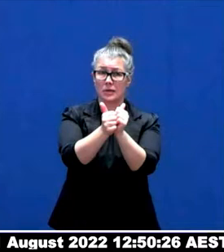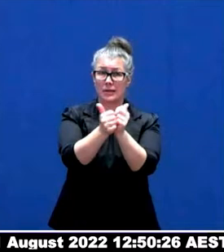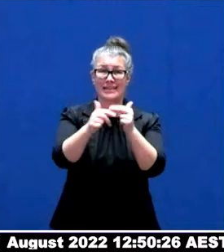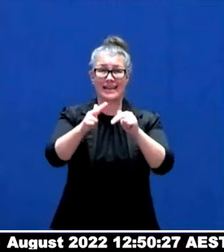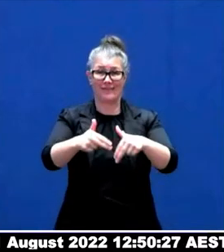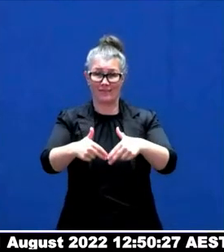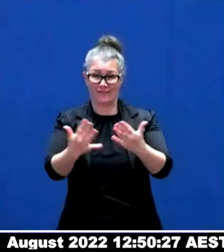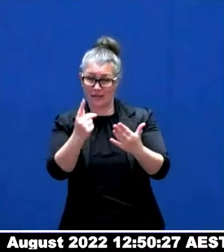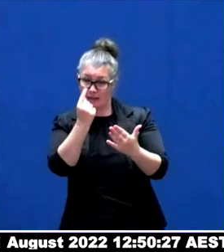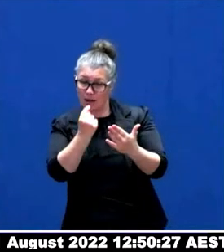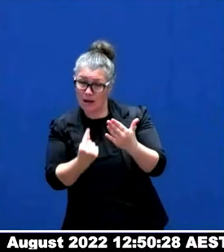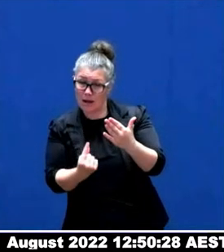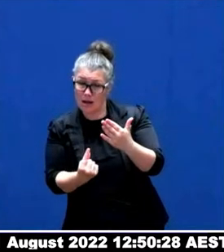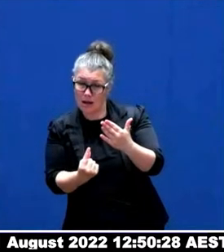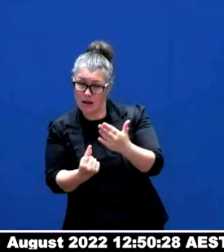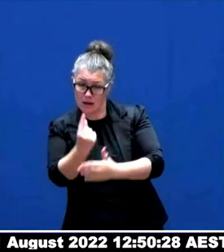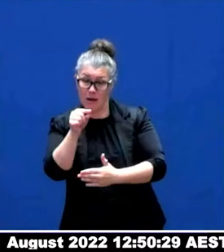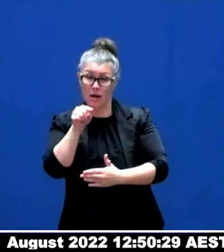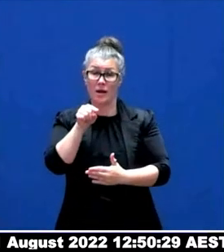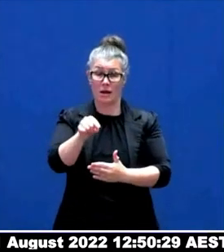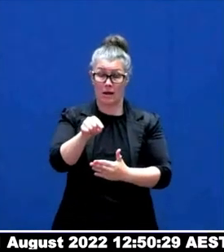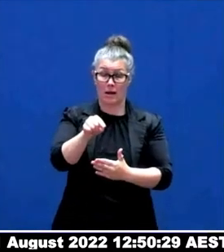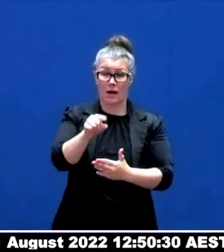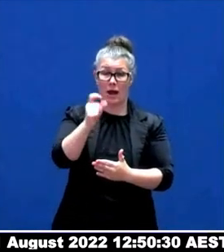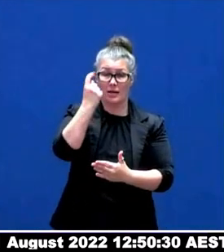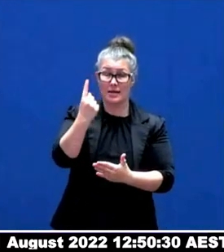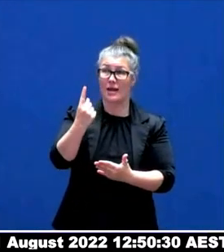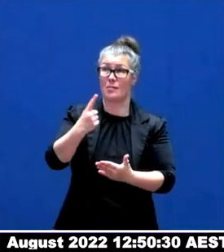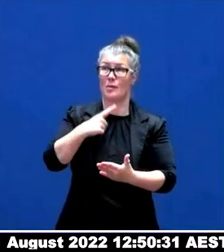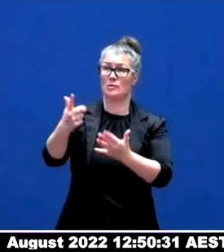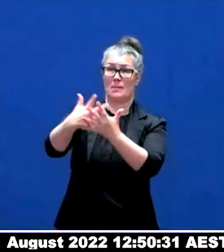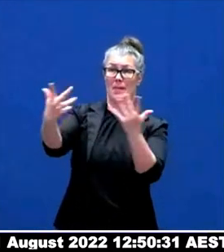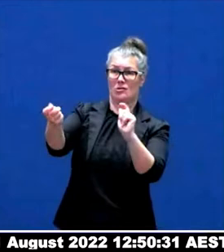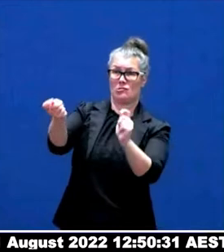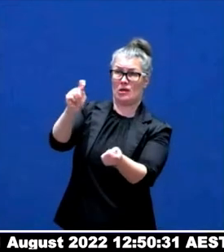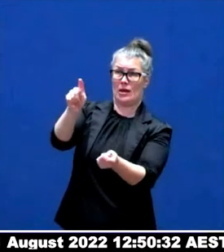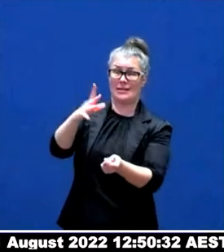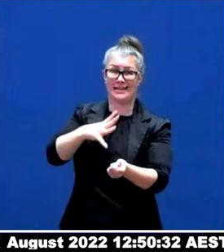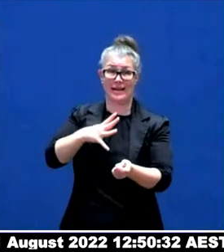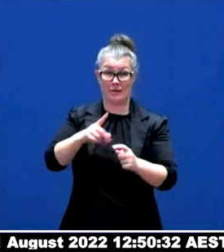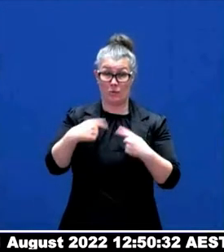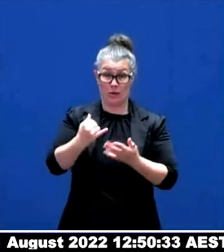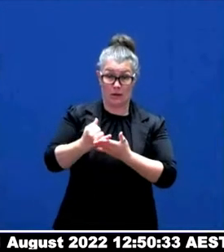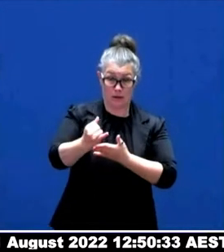understanding that a person refused by you because it's a major work will be picked up almost automatically by the NDIS?